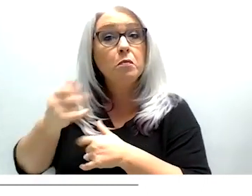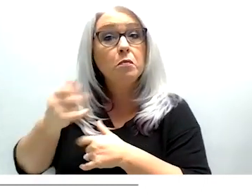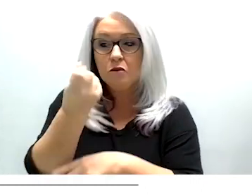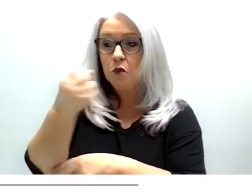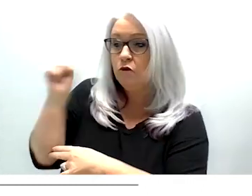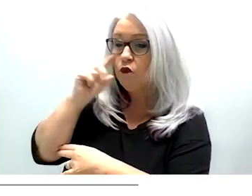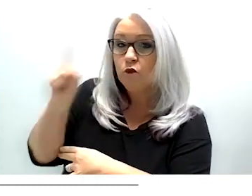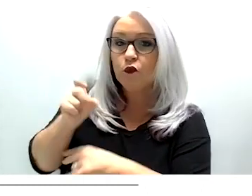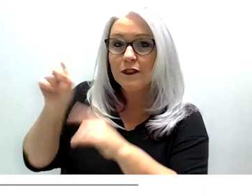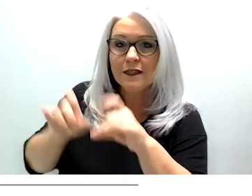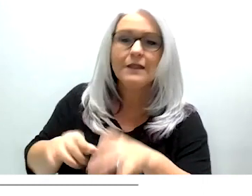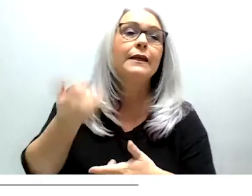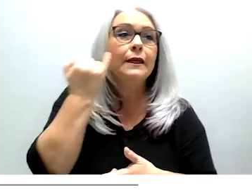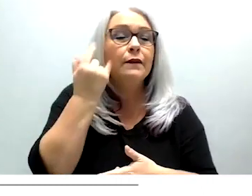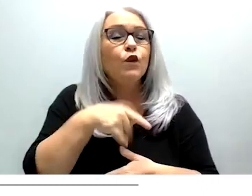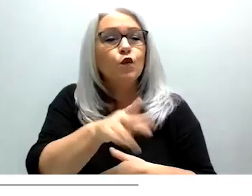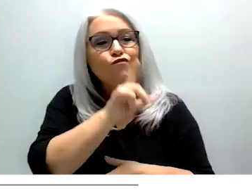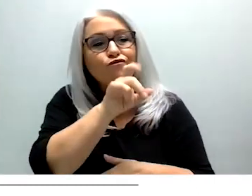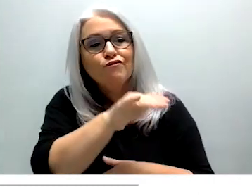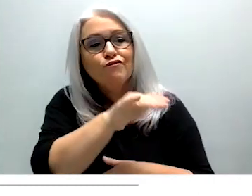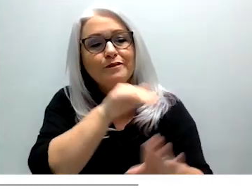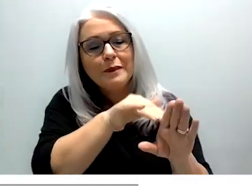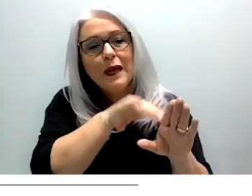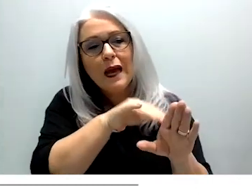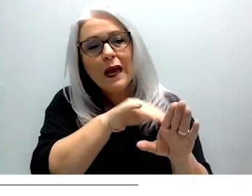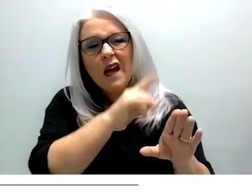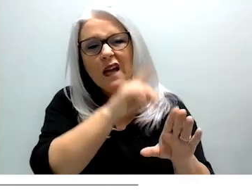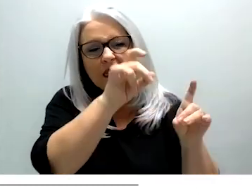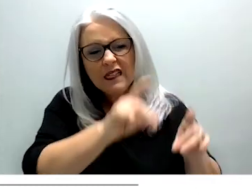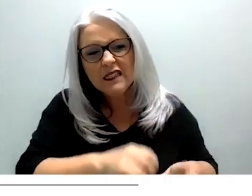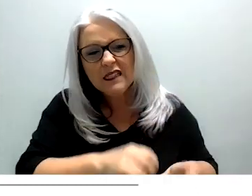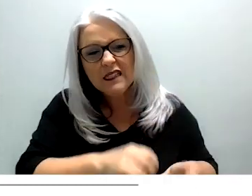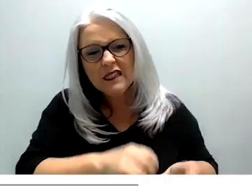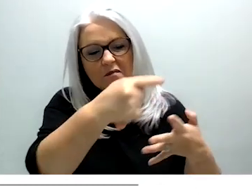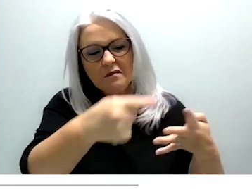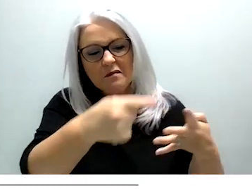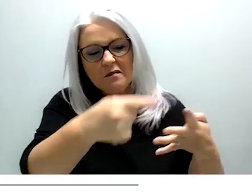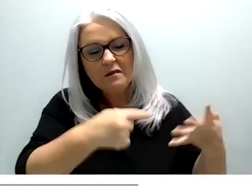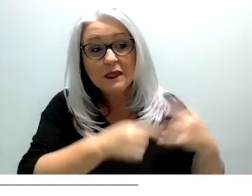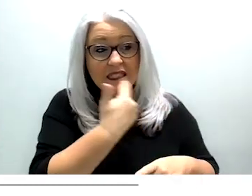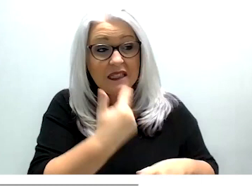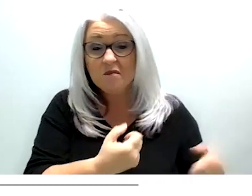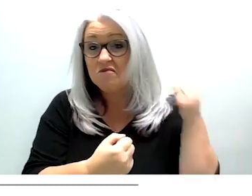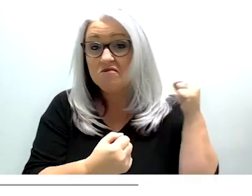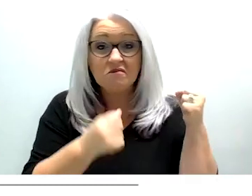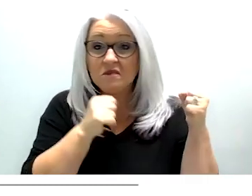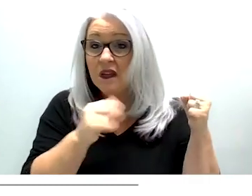them to test you for something and they refuse, ask them to document that. And that can